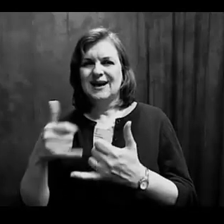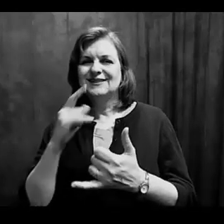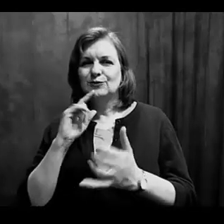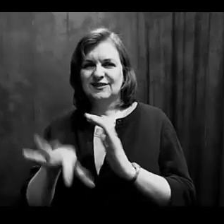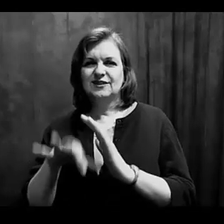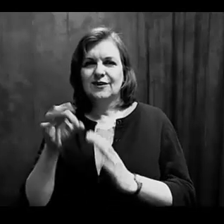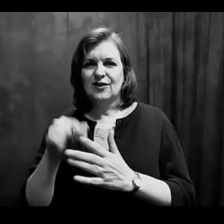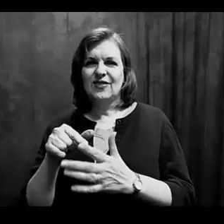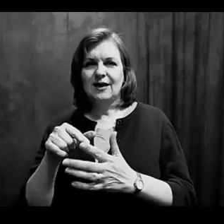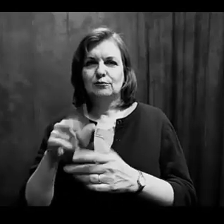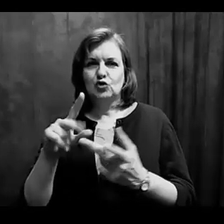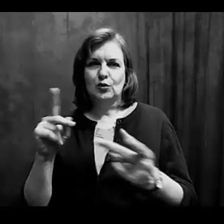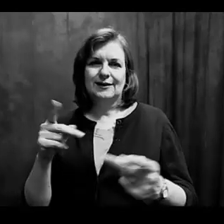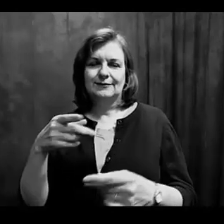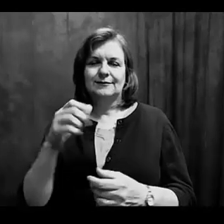these aquaporins